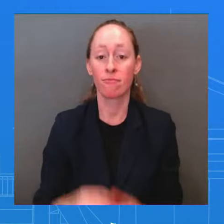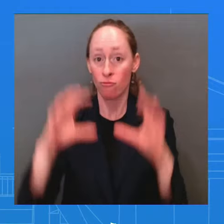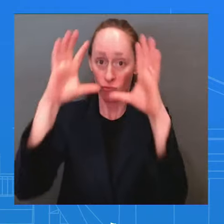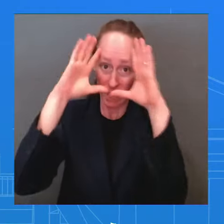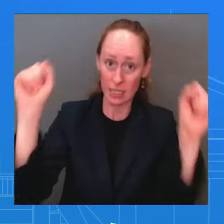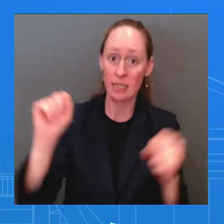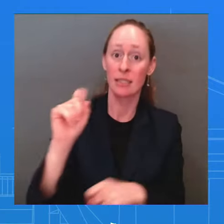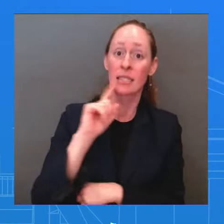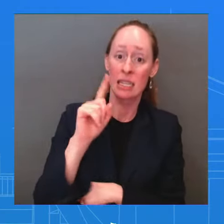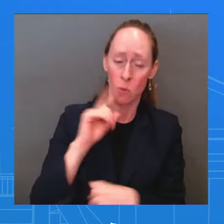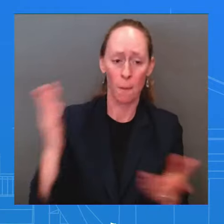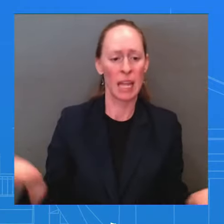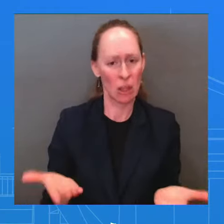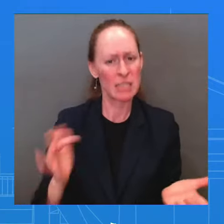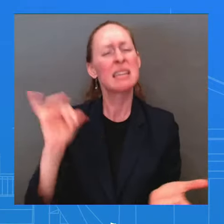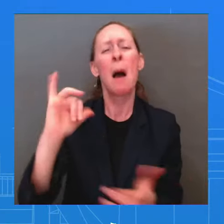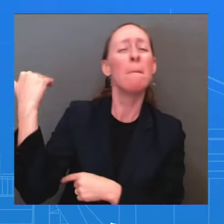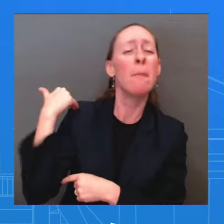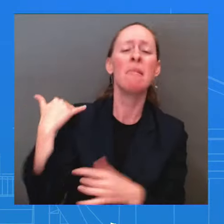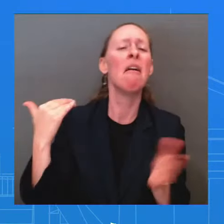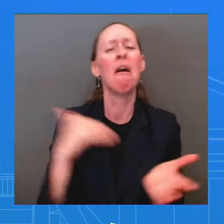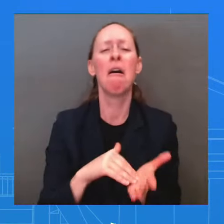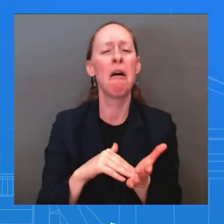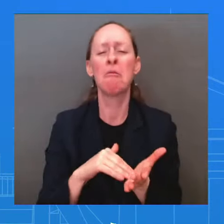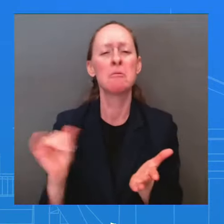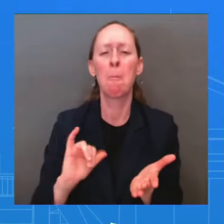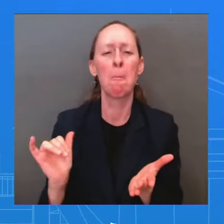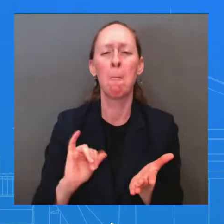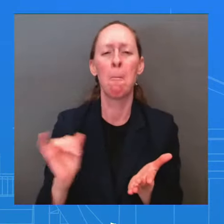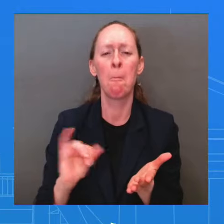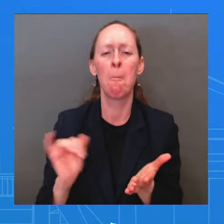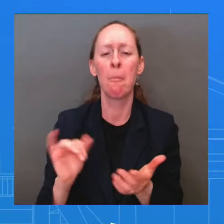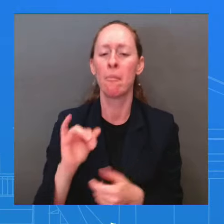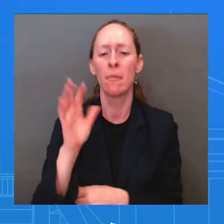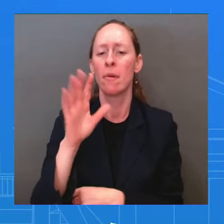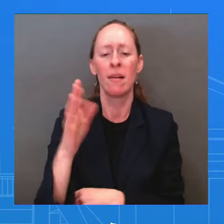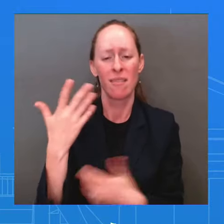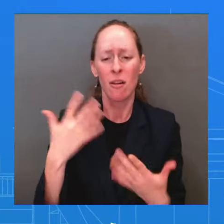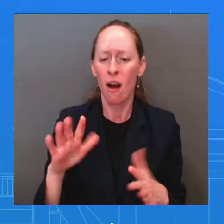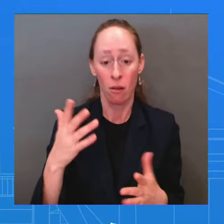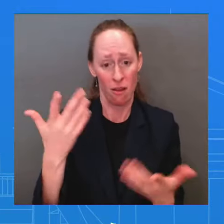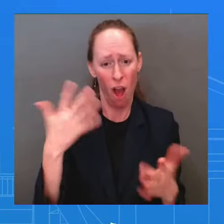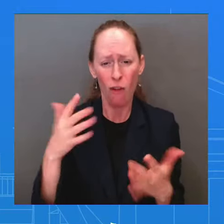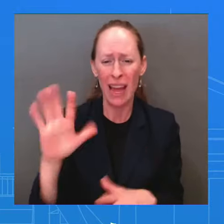He's had the opportunity in Kyiv over the course of the past several months to host both Democrats and Republicans